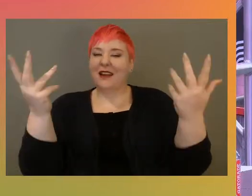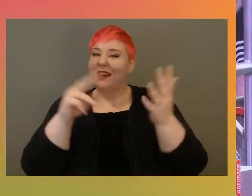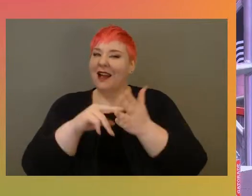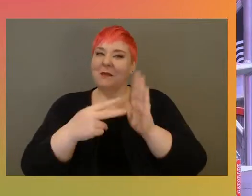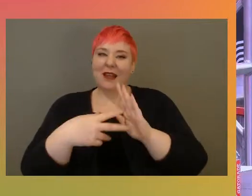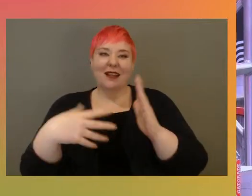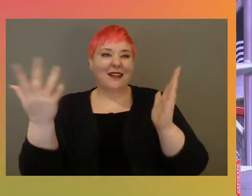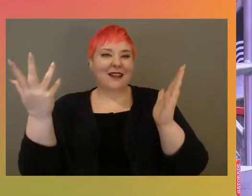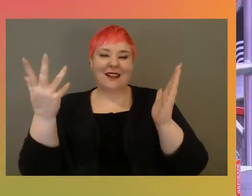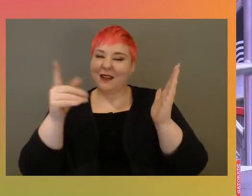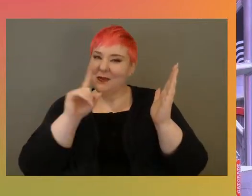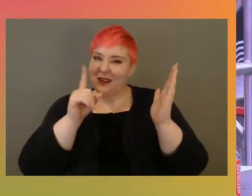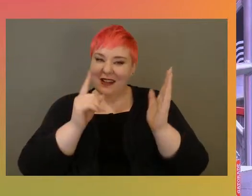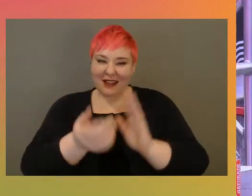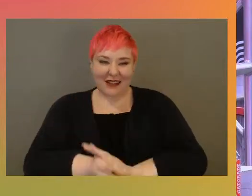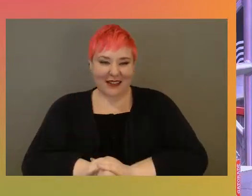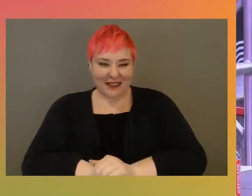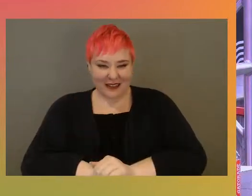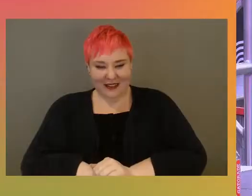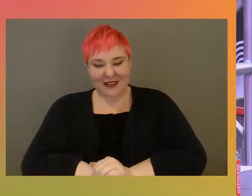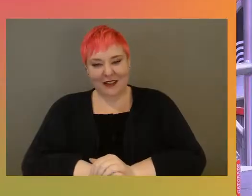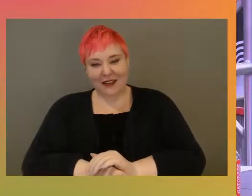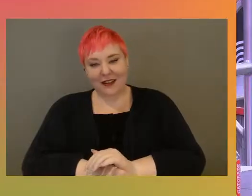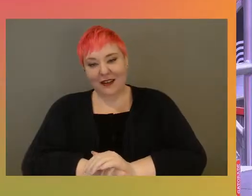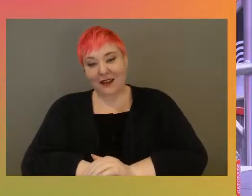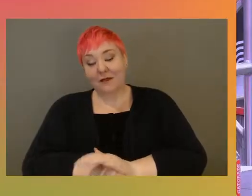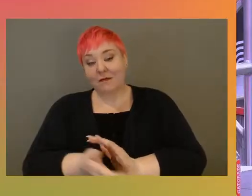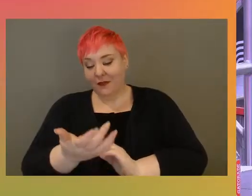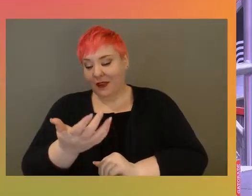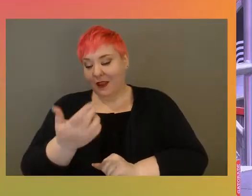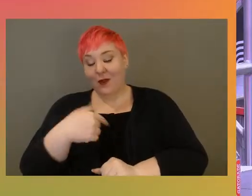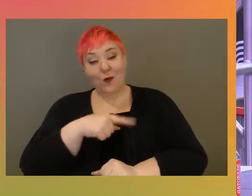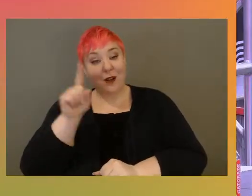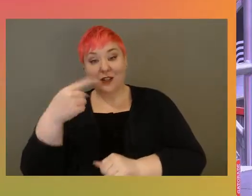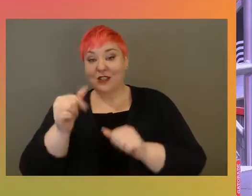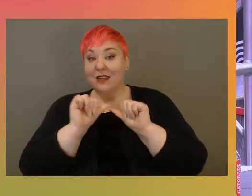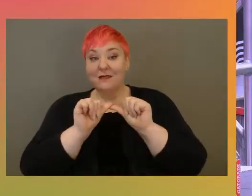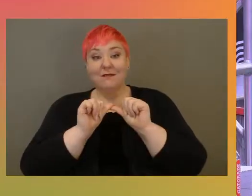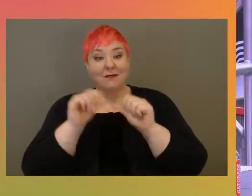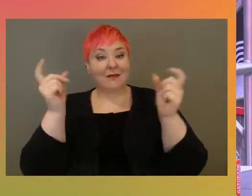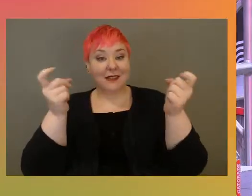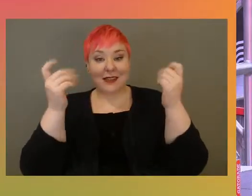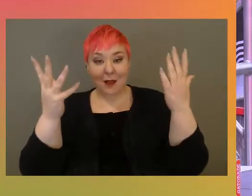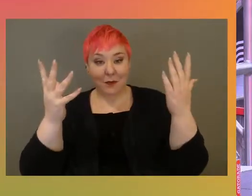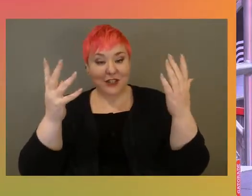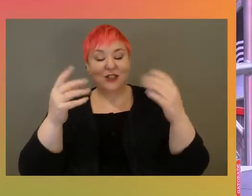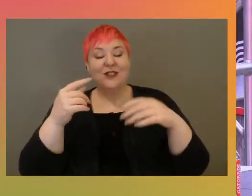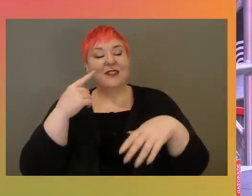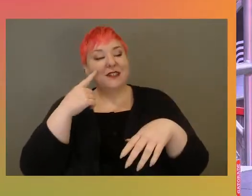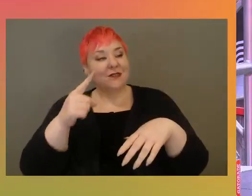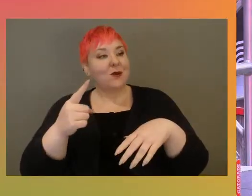THE SAME WEEK AS THE KNICKS